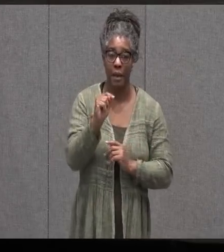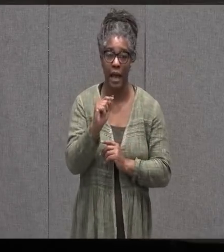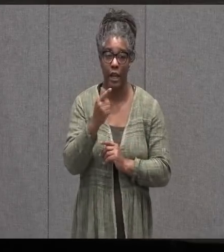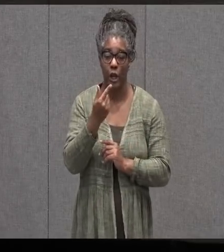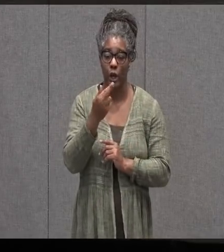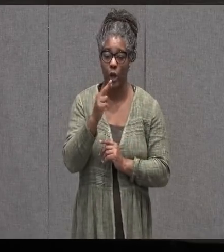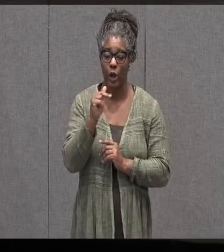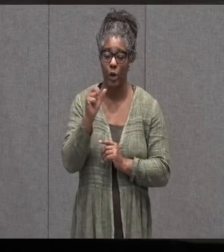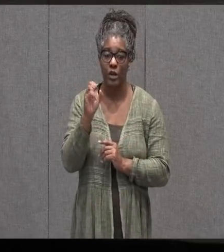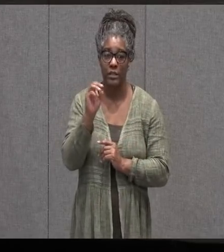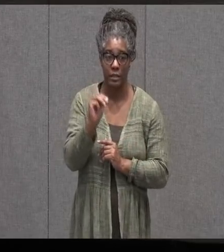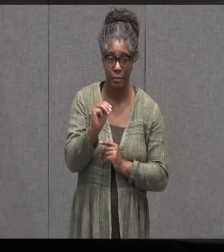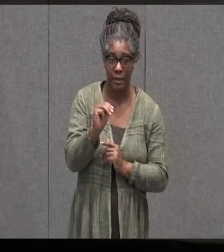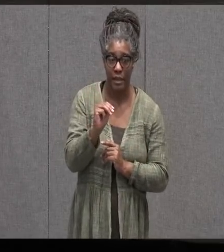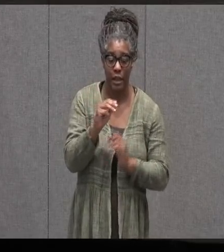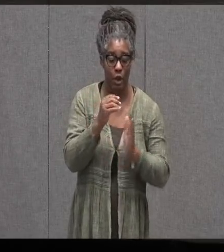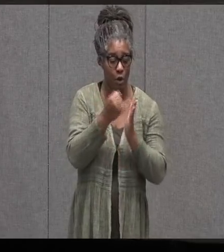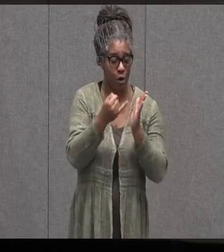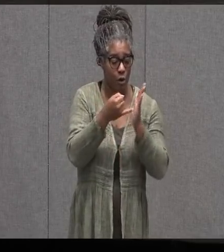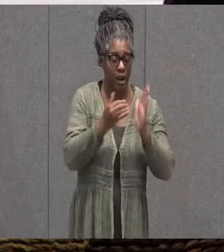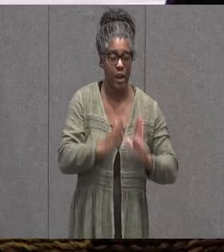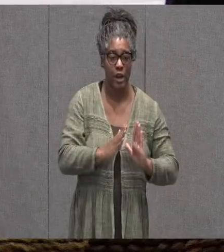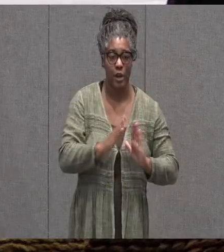and published by Dragonfly Books.